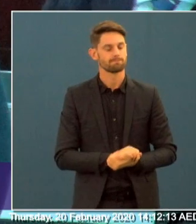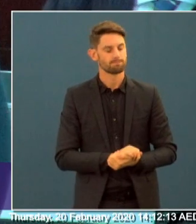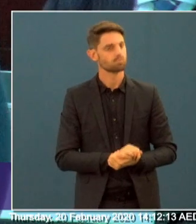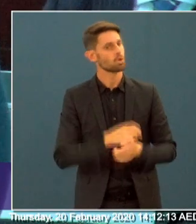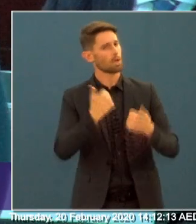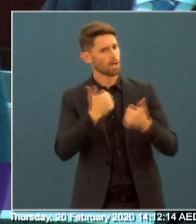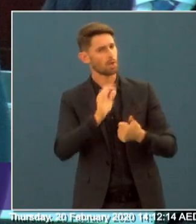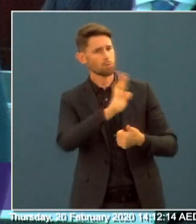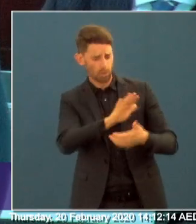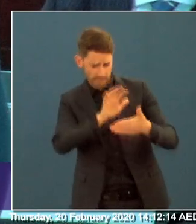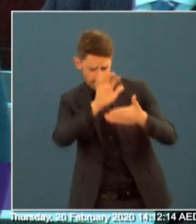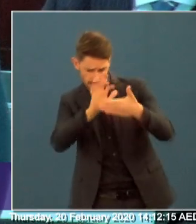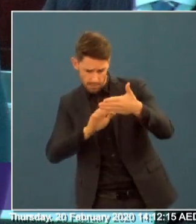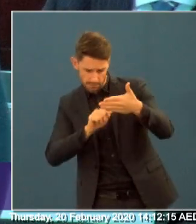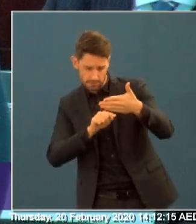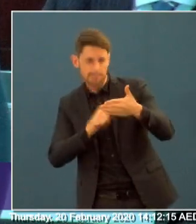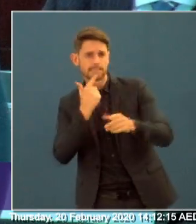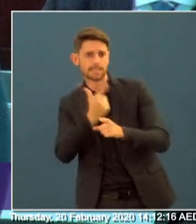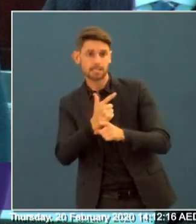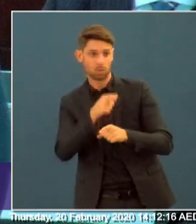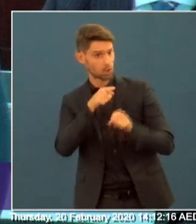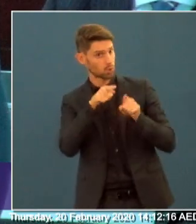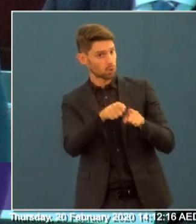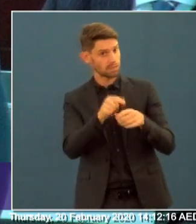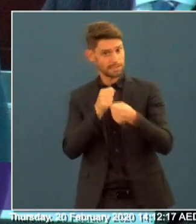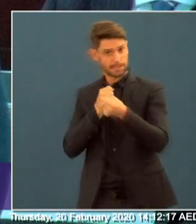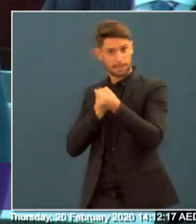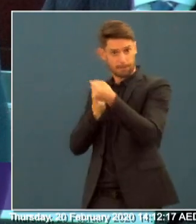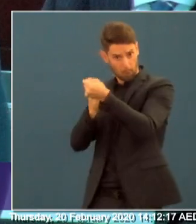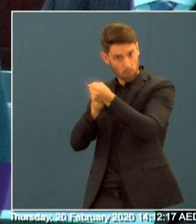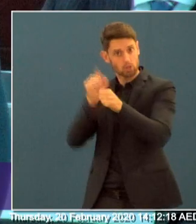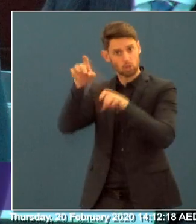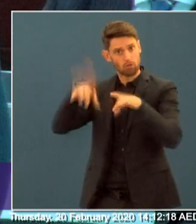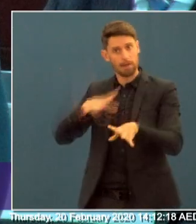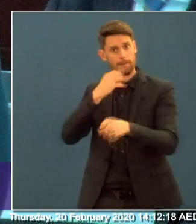218 — that you're supportive of the value of this work. So you don't shy away from that.